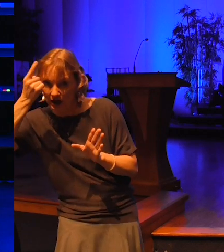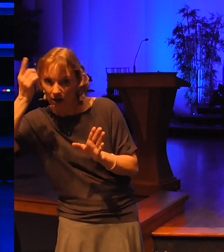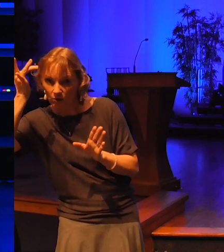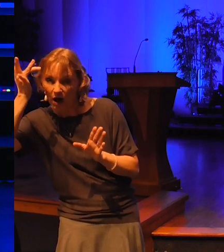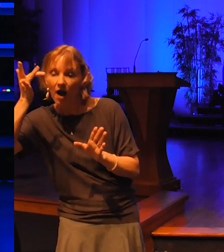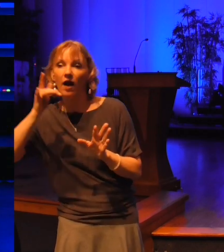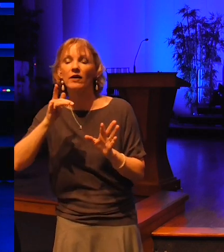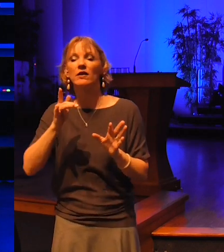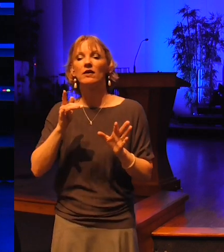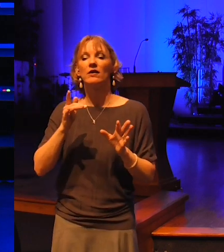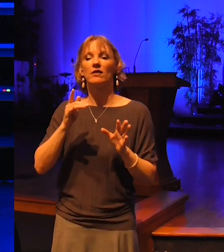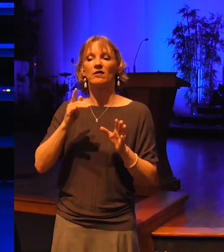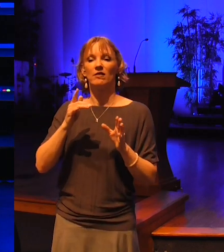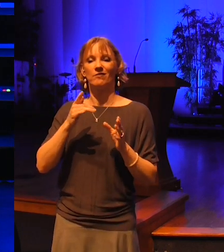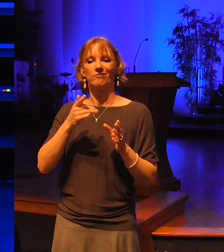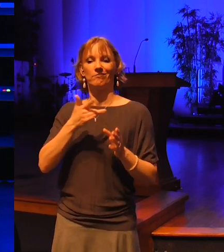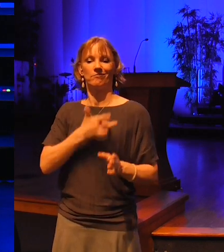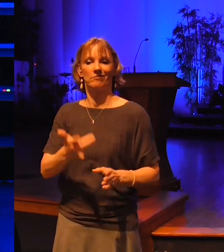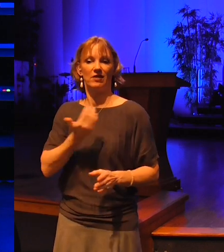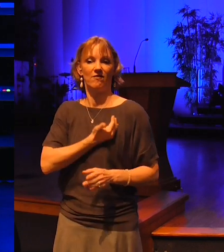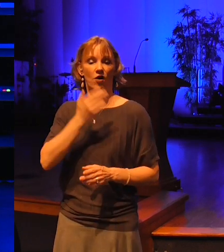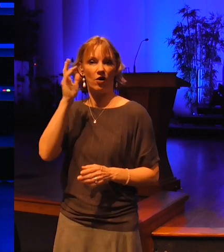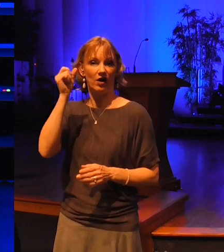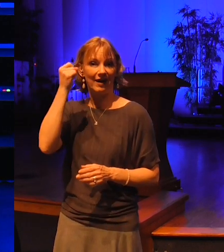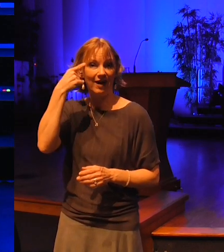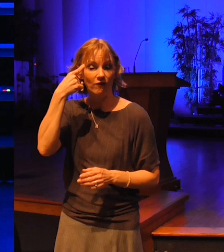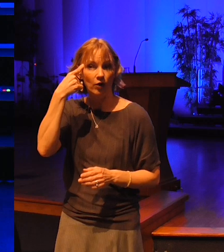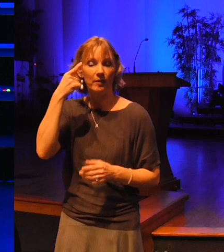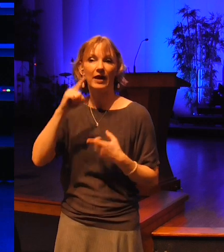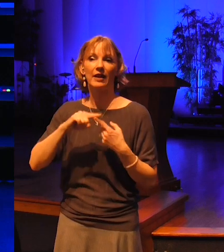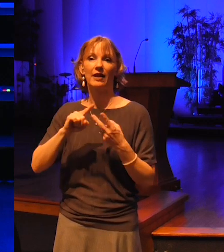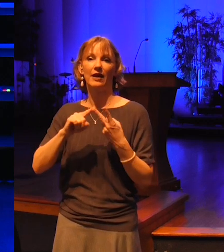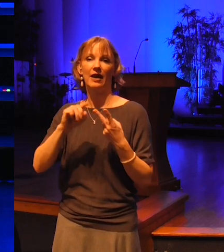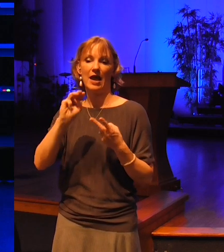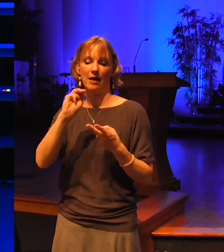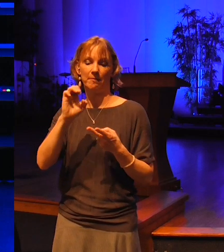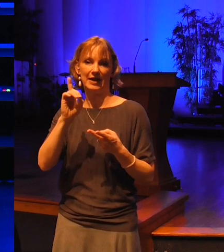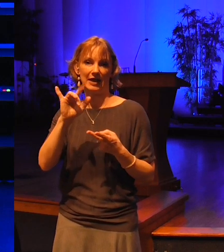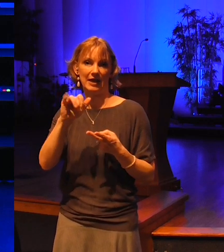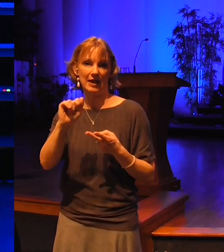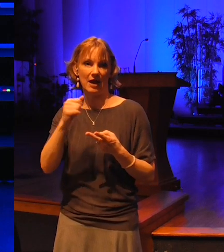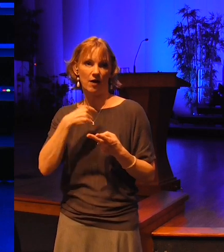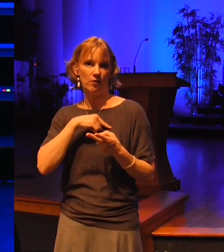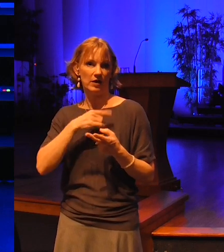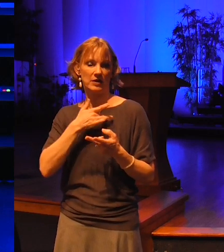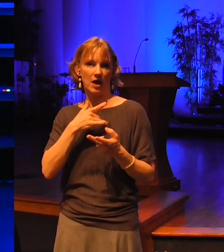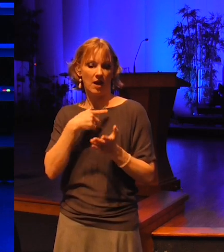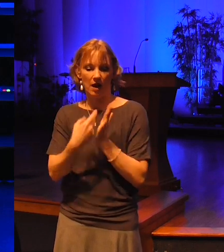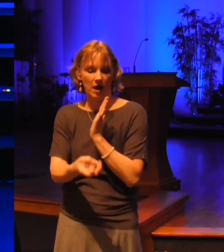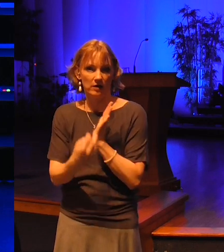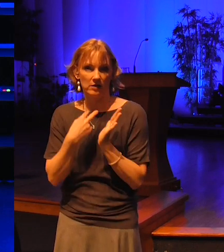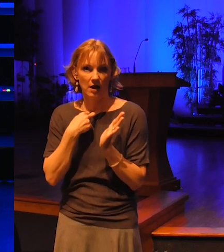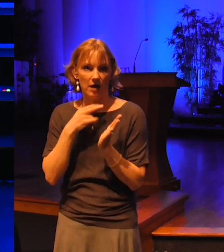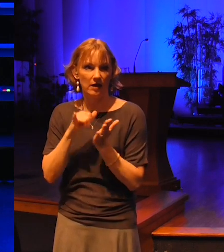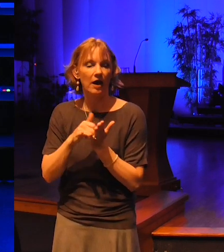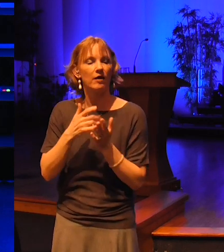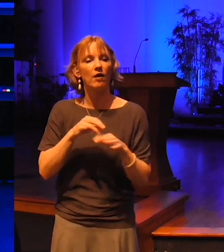government and in the nature of the media and it's so important to do what Jesus said to give